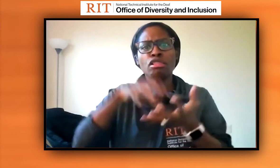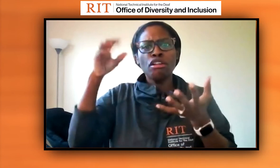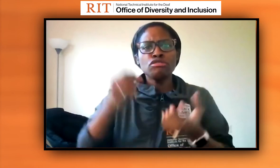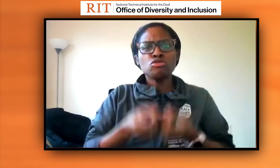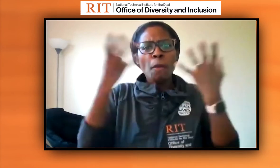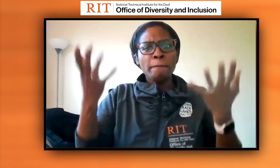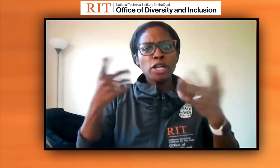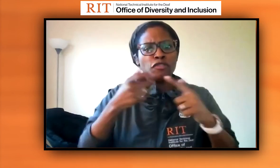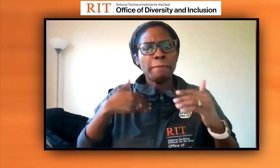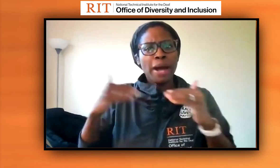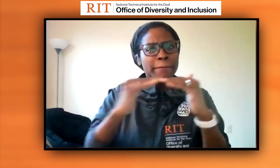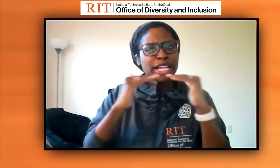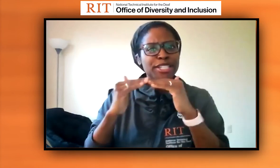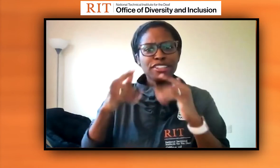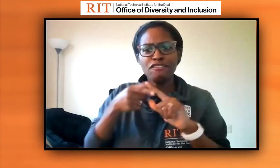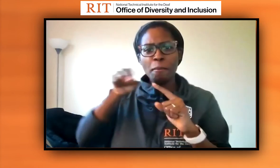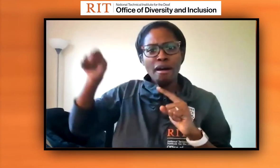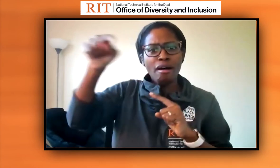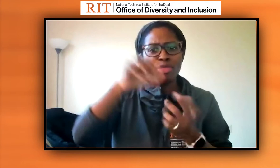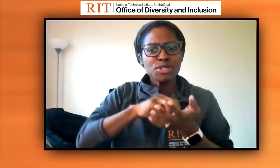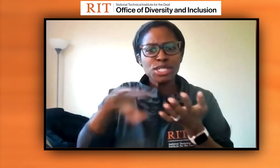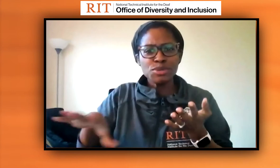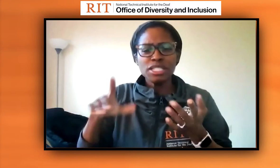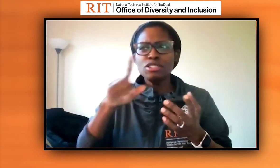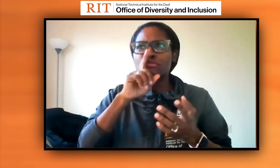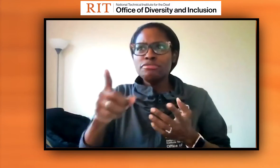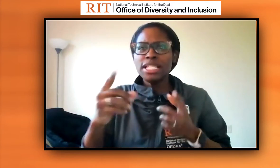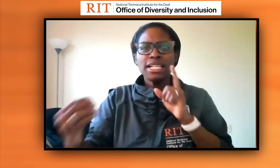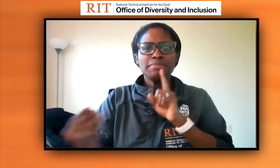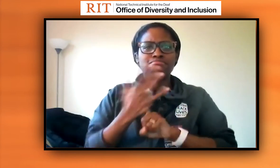I learned so much from my peers, from the other students around me.